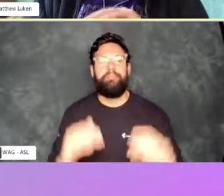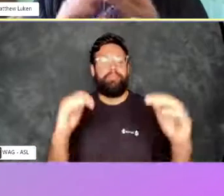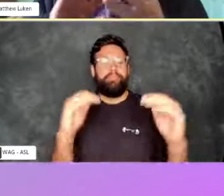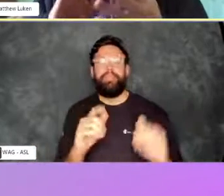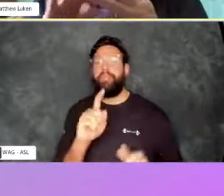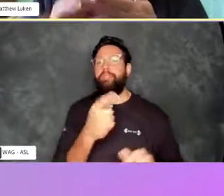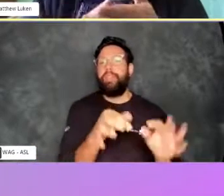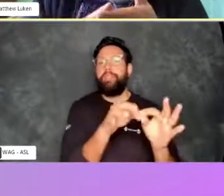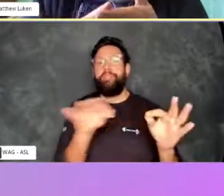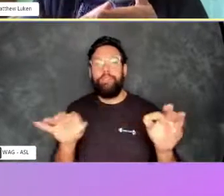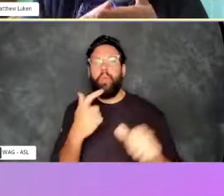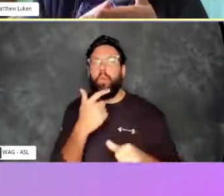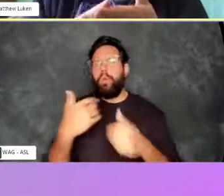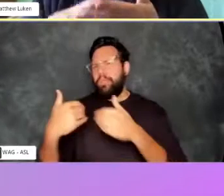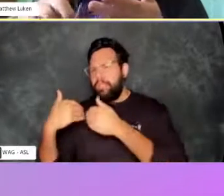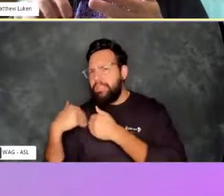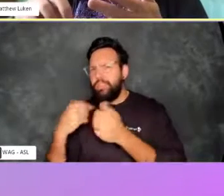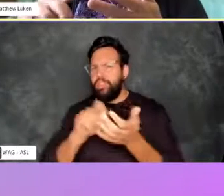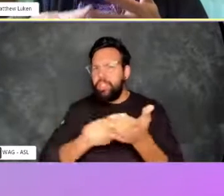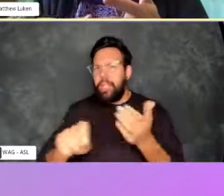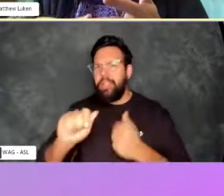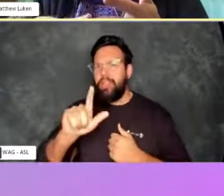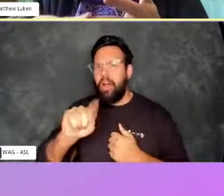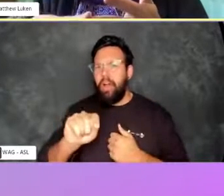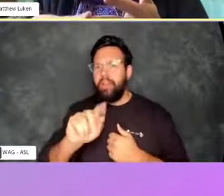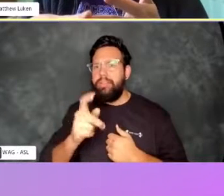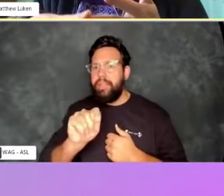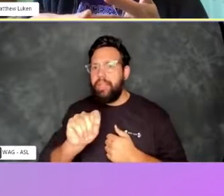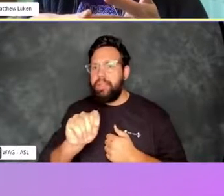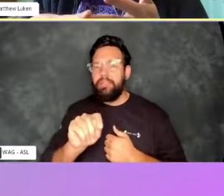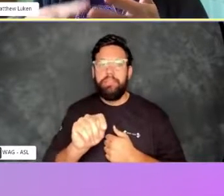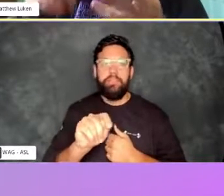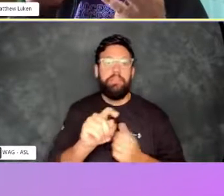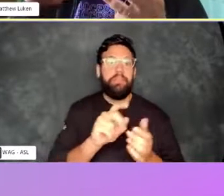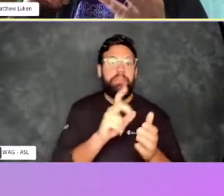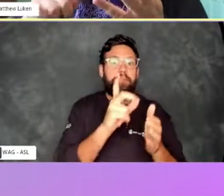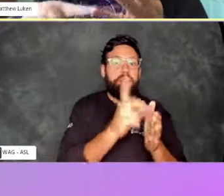expand beyond just the bullet, and talk about all